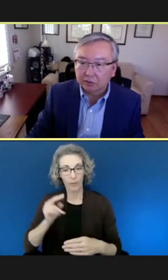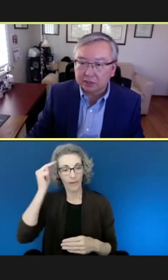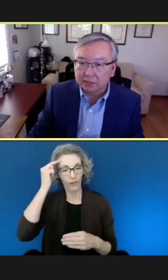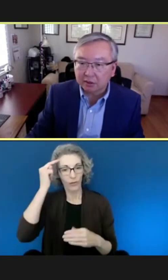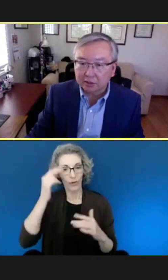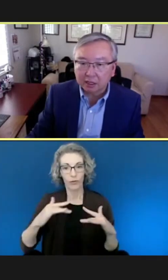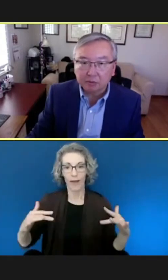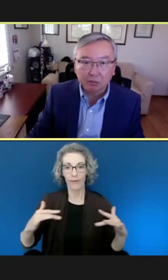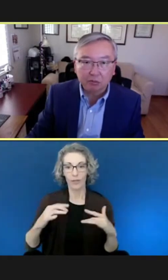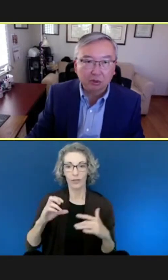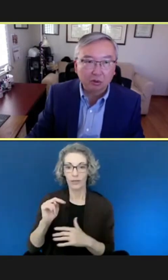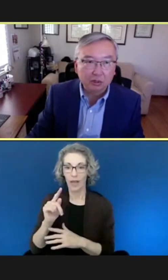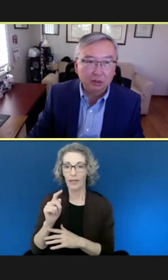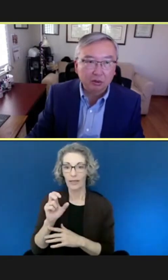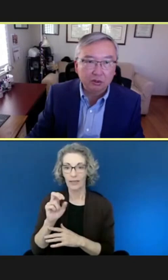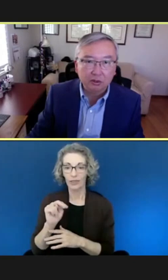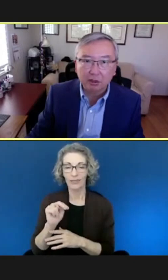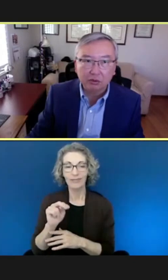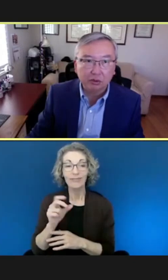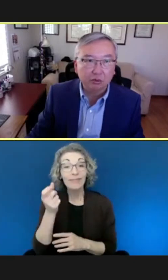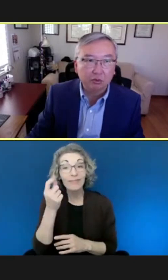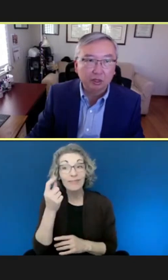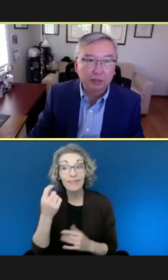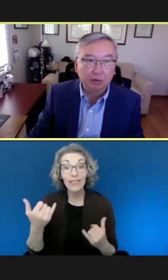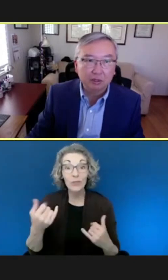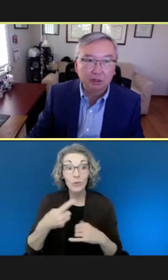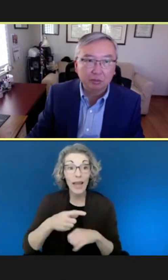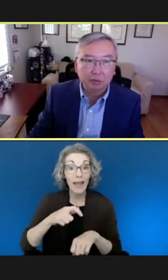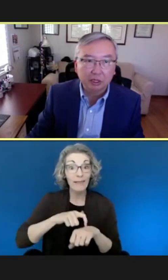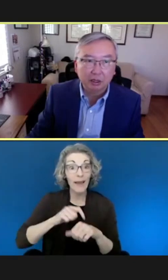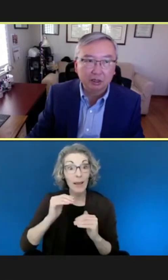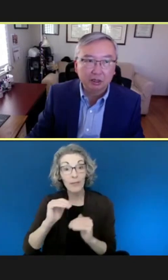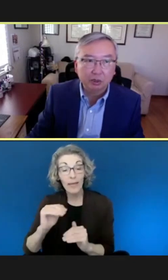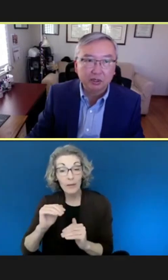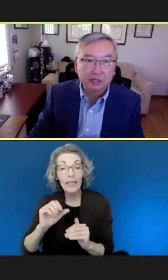For the sake of time, I'm only going to tell you about the positive